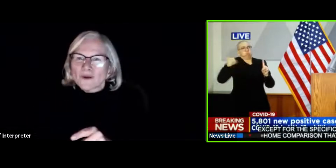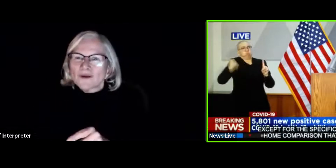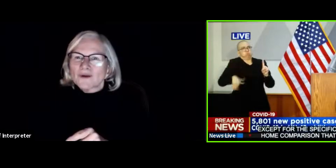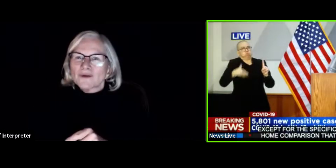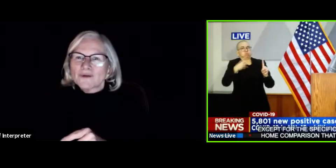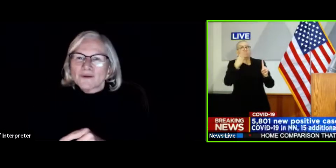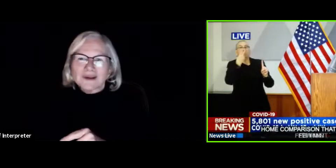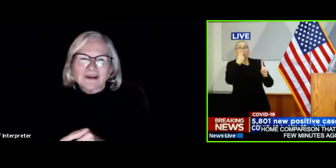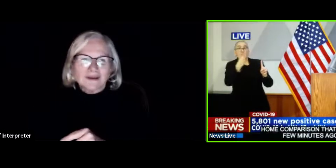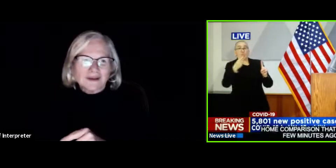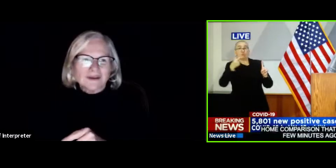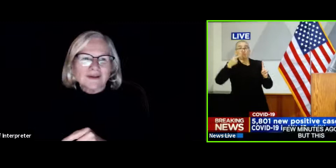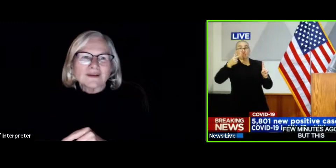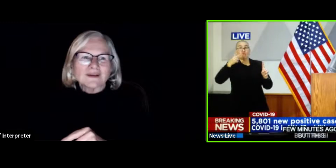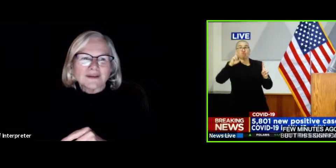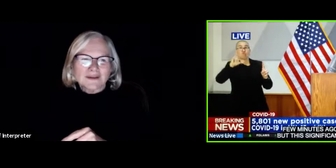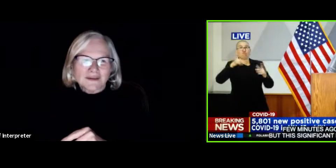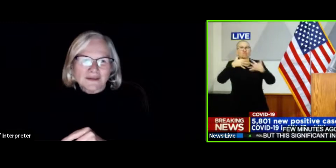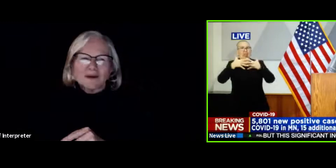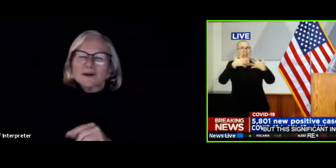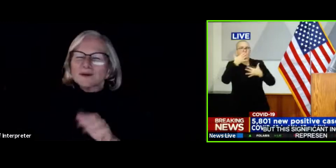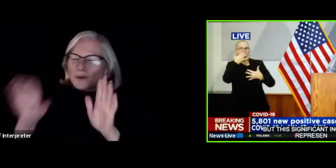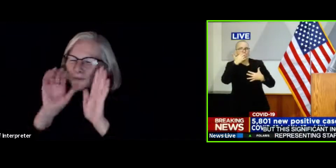IT IS STEEPNESS OF THE RATE OF INCREASE IN THE MORE